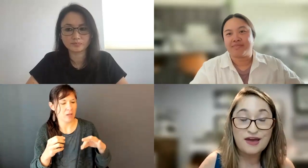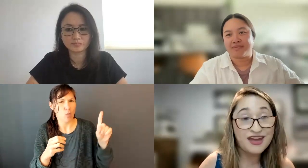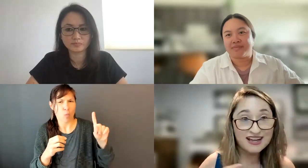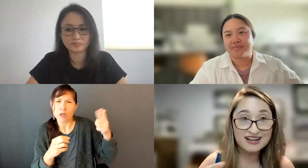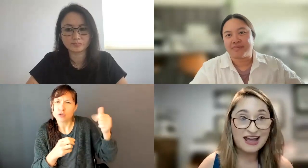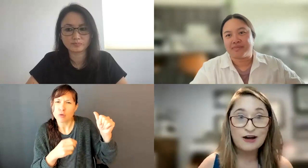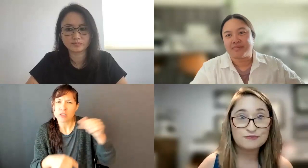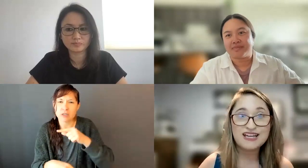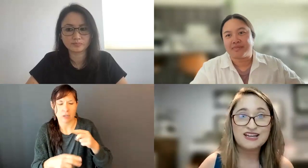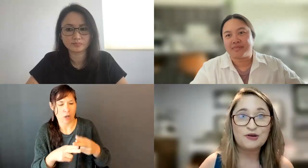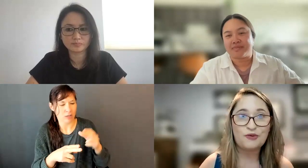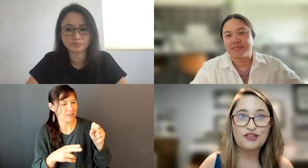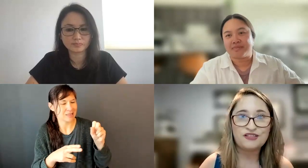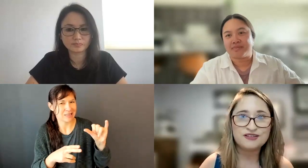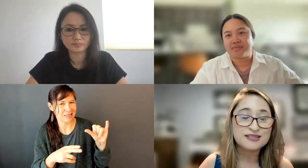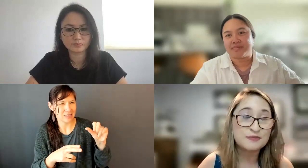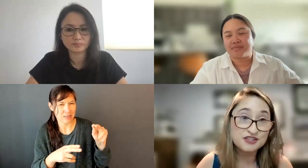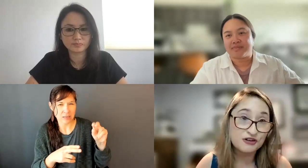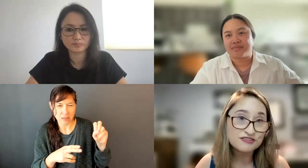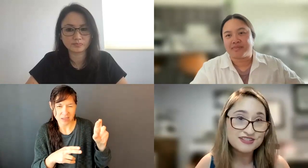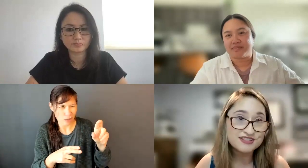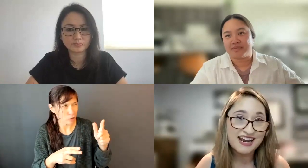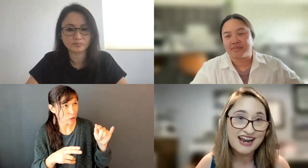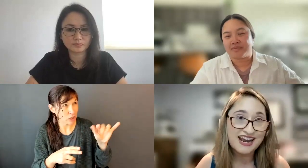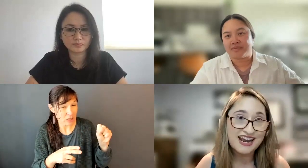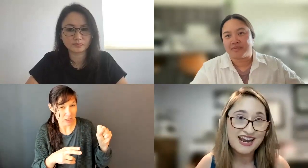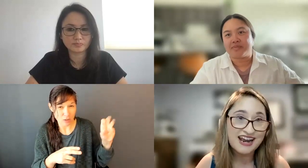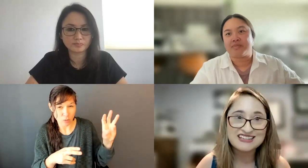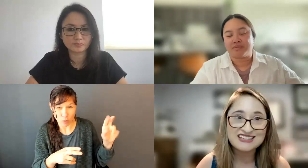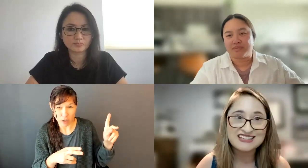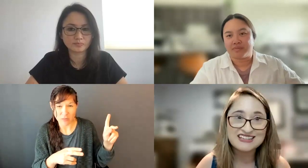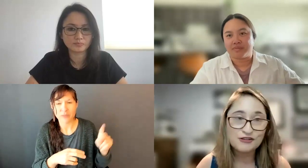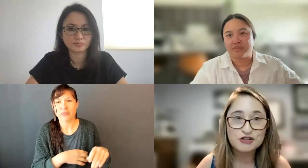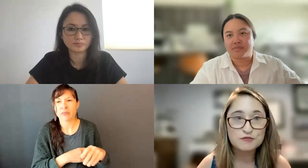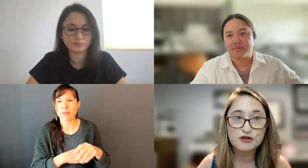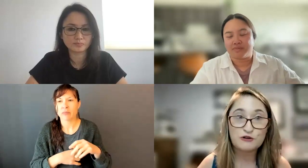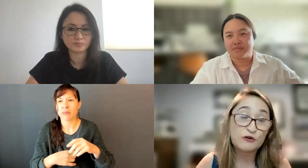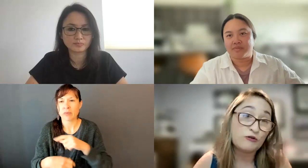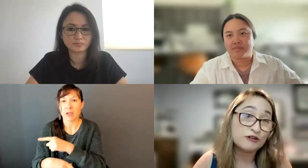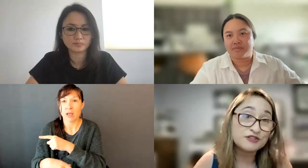and they helped me with some of the struggles that I had as a solo entrepreneur who also,